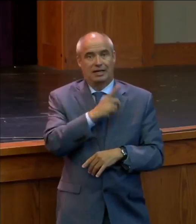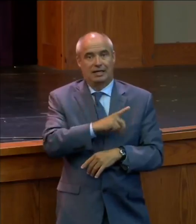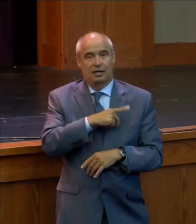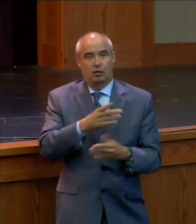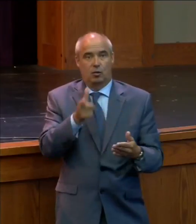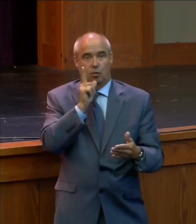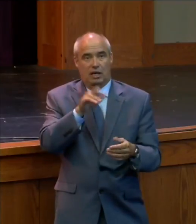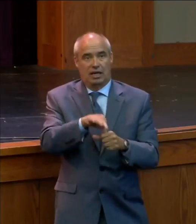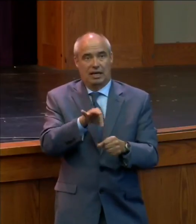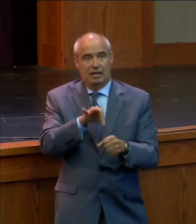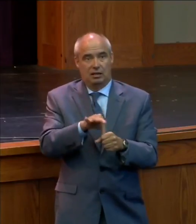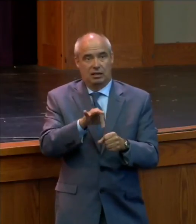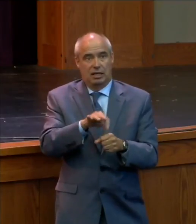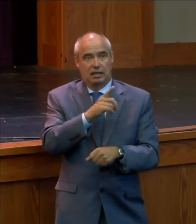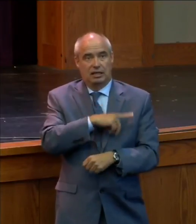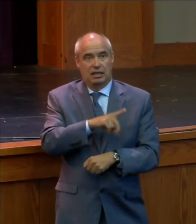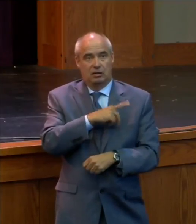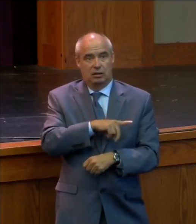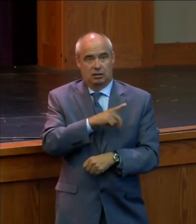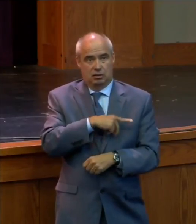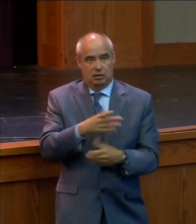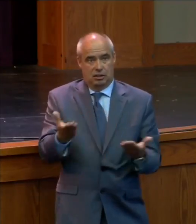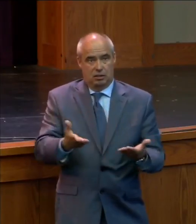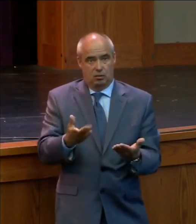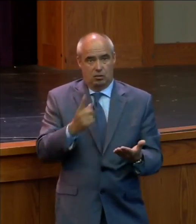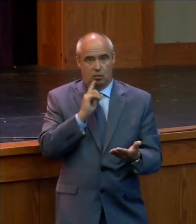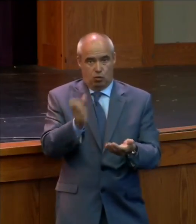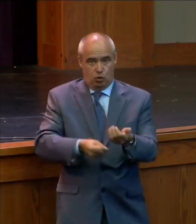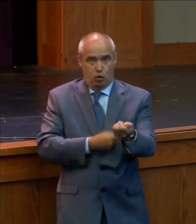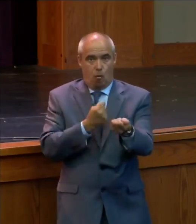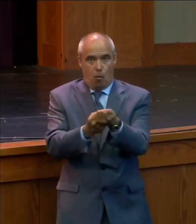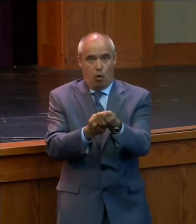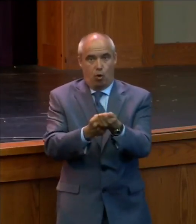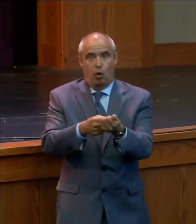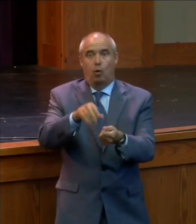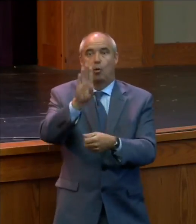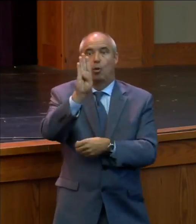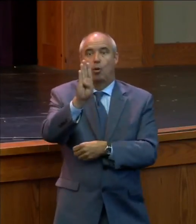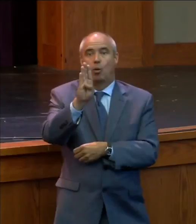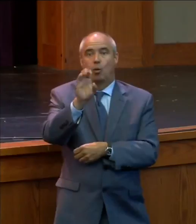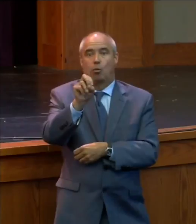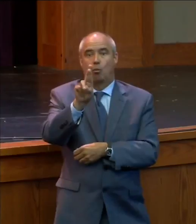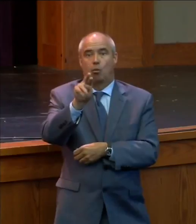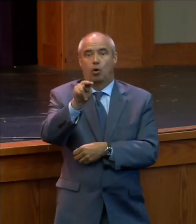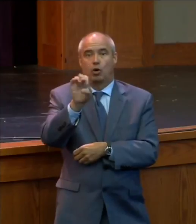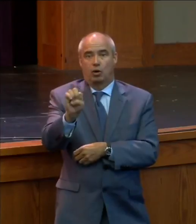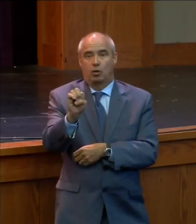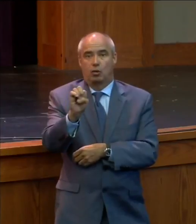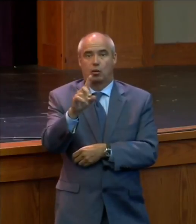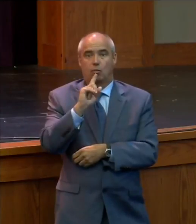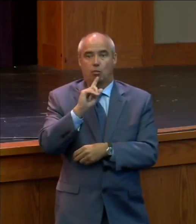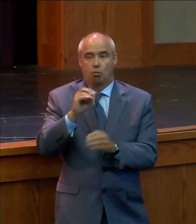ELECTED DELEGATES, SUPPORT BERNIE'S MOVE TO PUT PROGRESSIVE